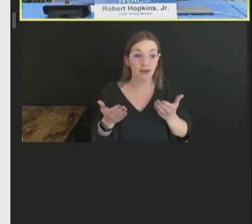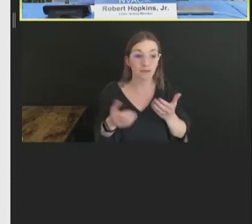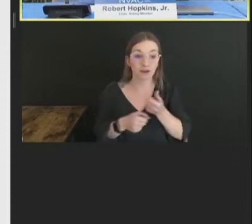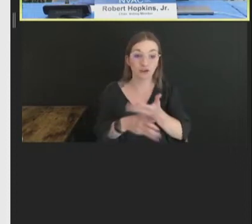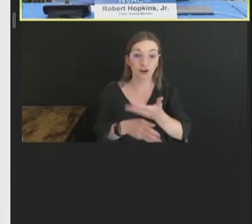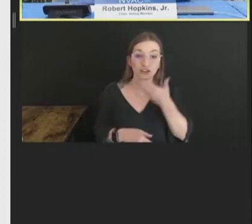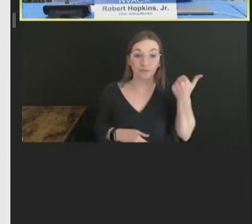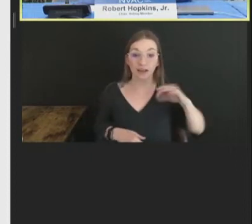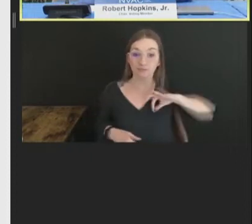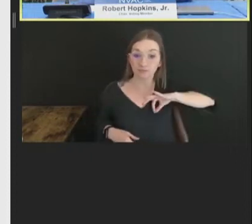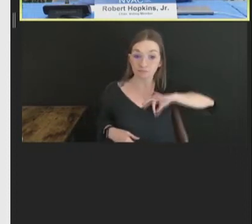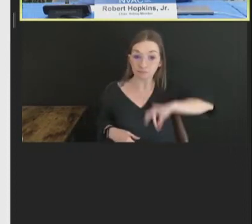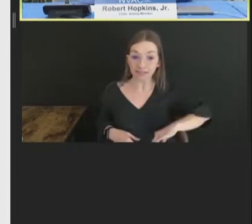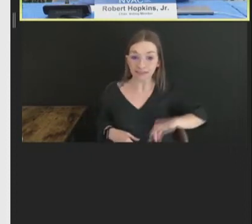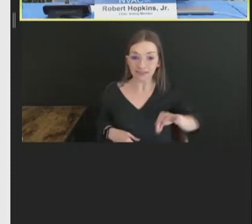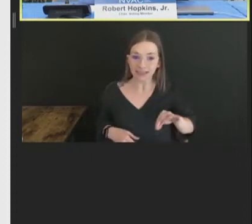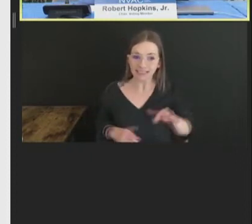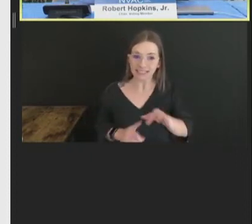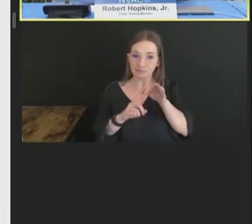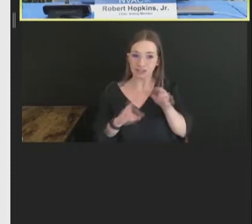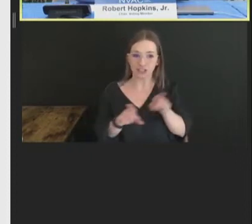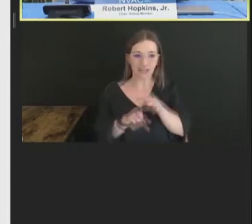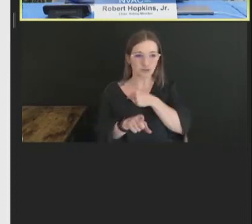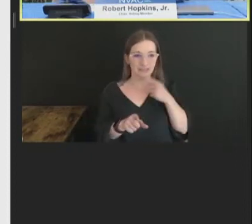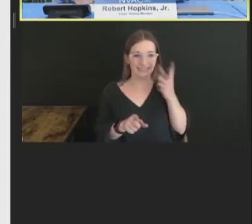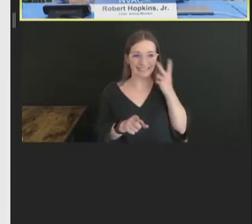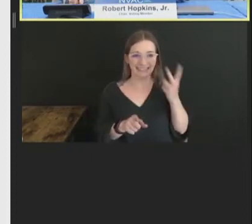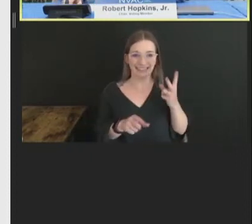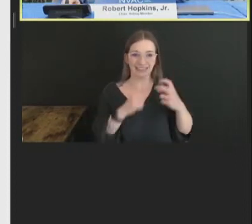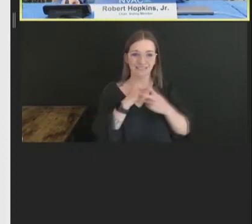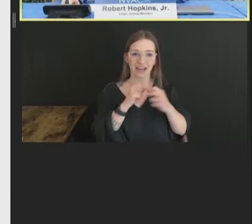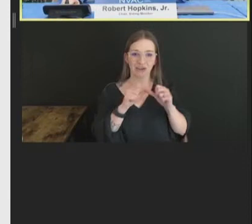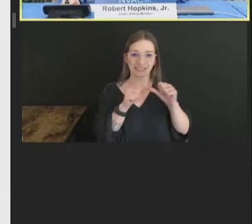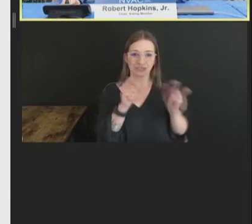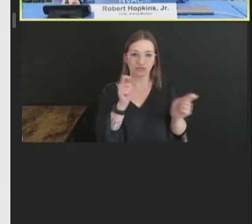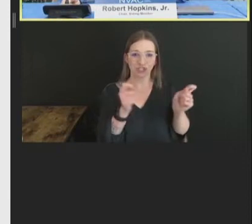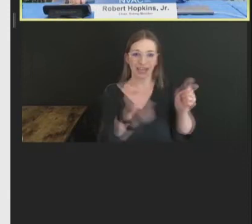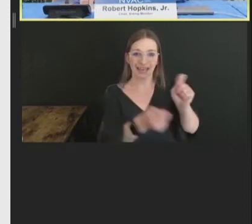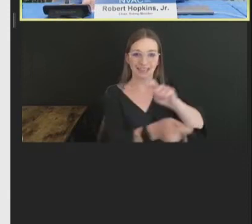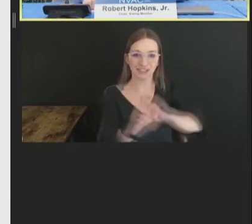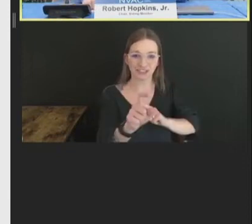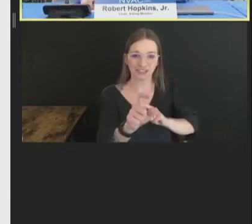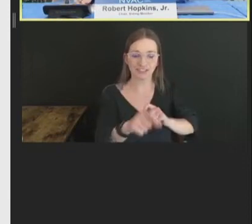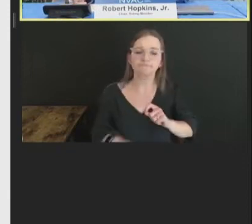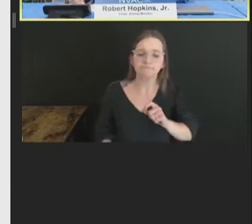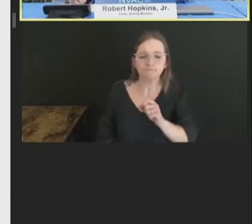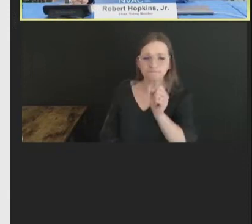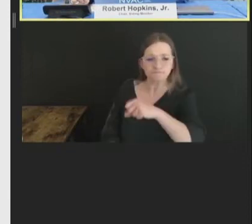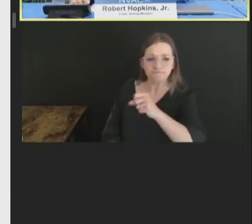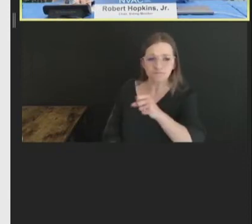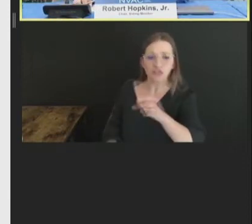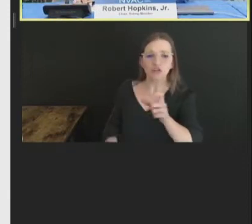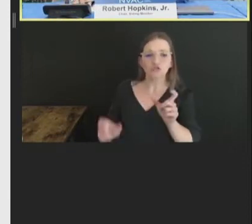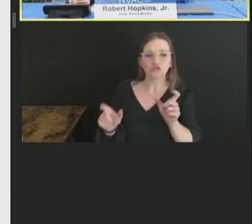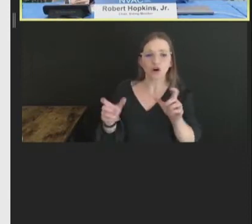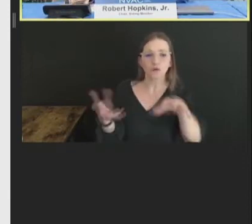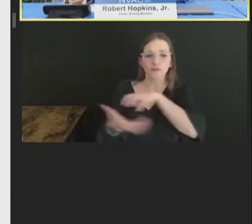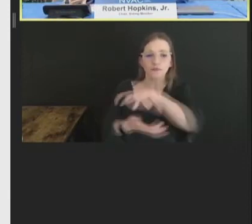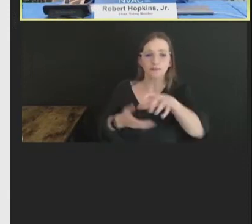evolution of the virus. Be interested in both of your comments on that Issue. Kirsten Lyke: Yeah. And so, the mix and match study was never intended to be grouped,